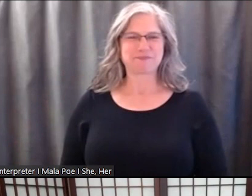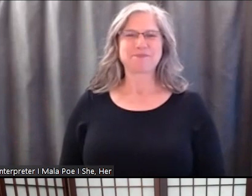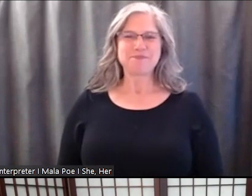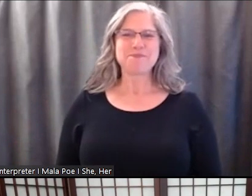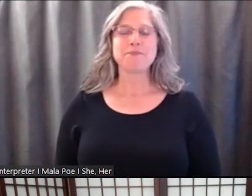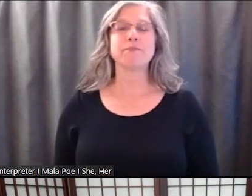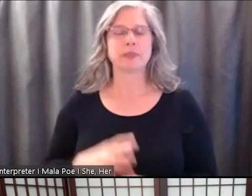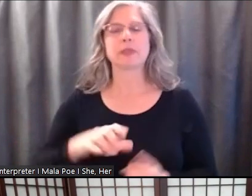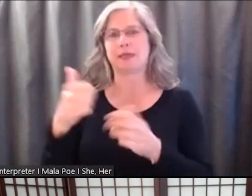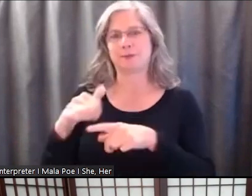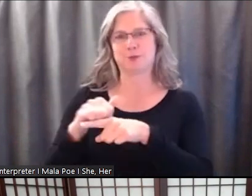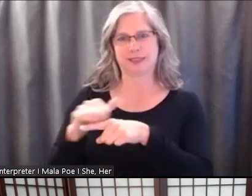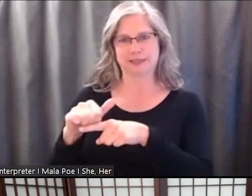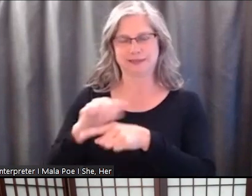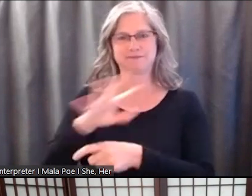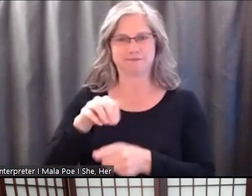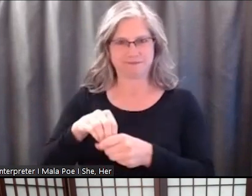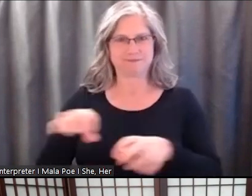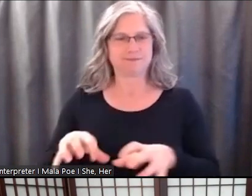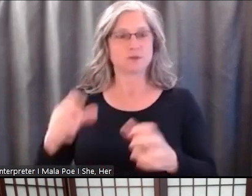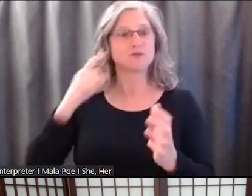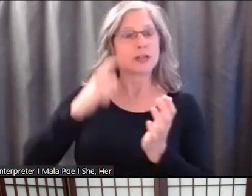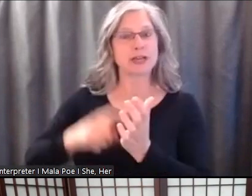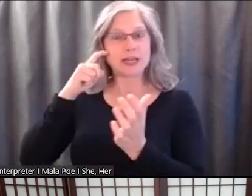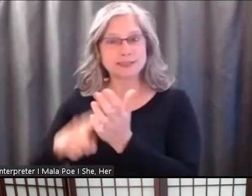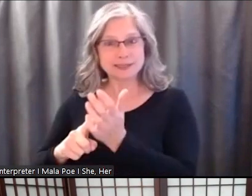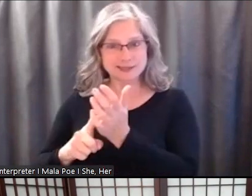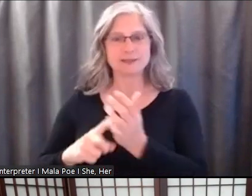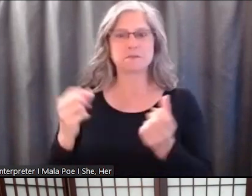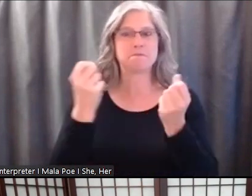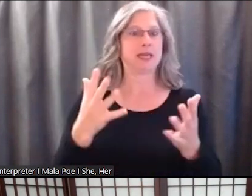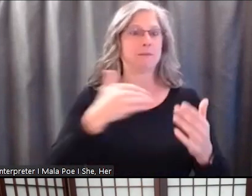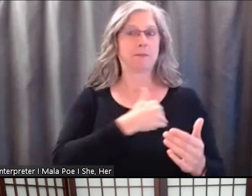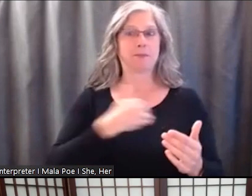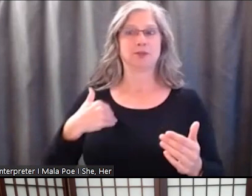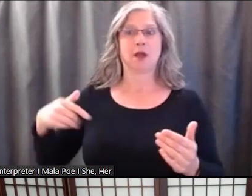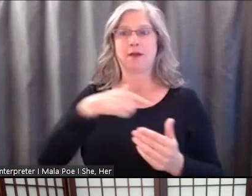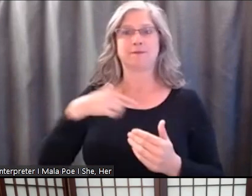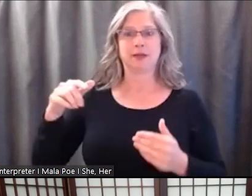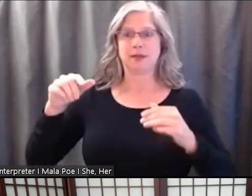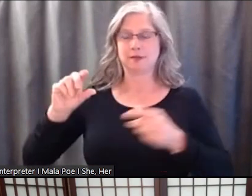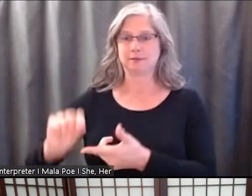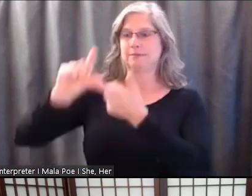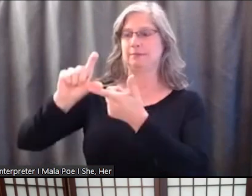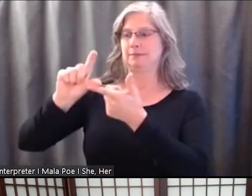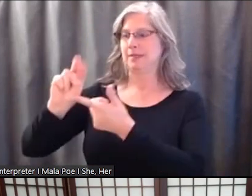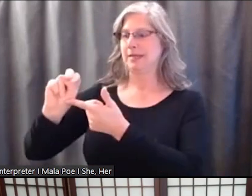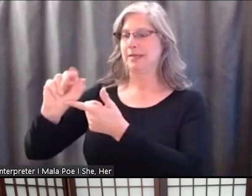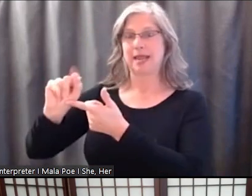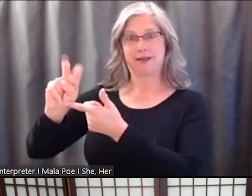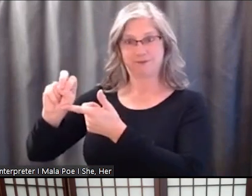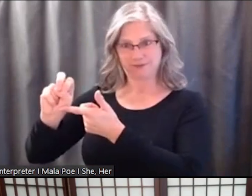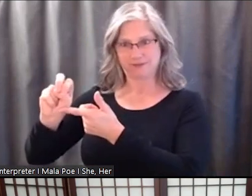Another practice involves recognizing and valorizing that many members of these Native and note the capital "N," communities want to be Native,